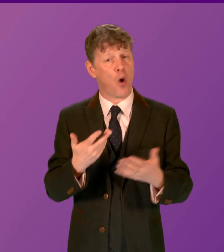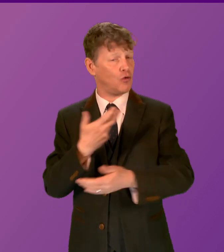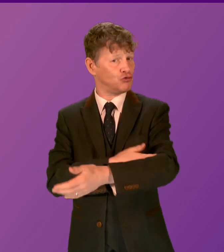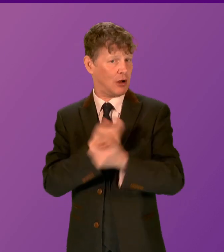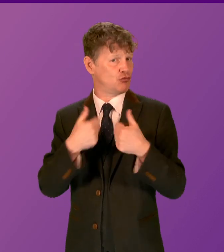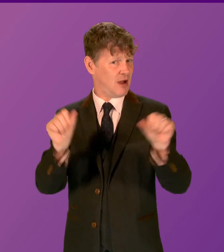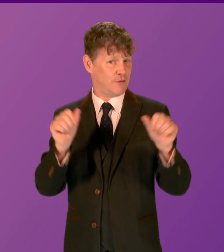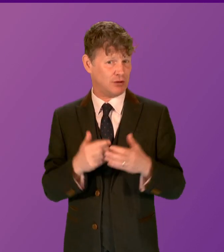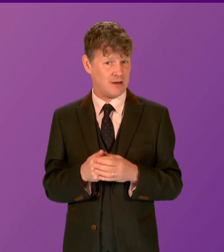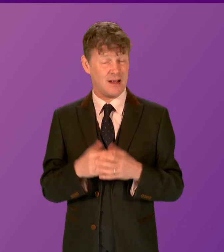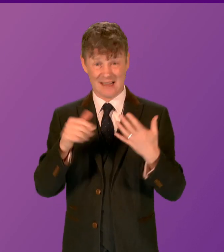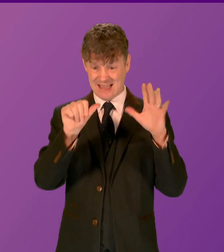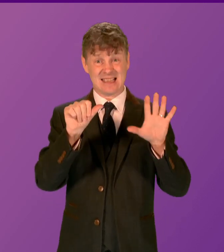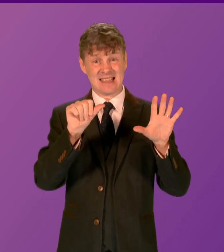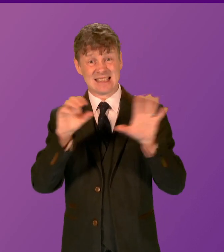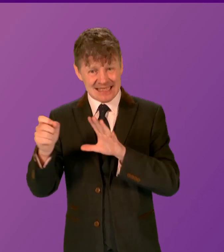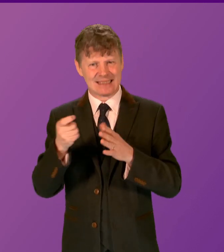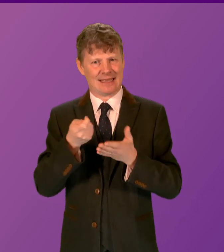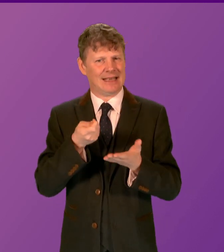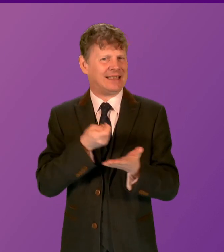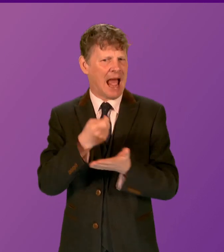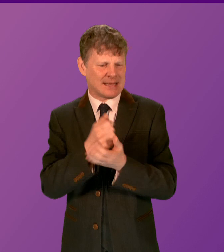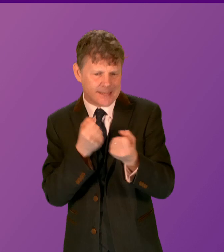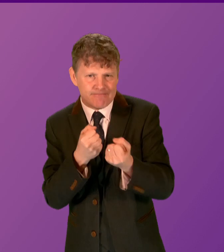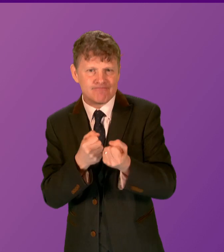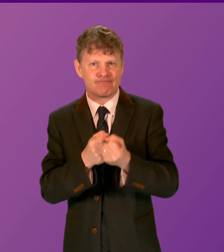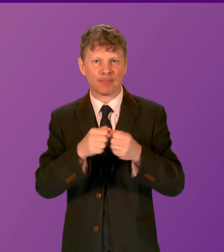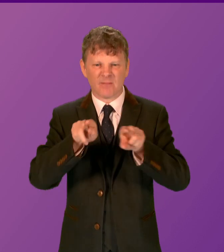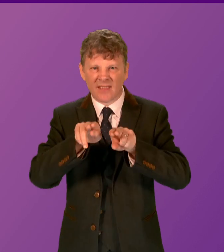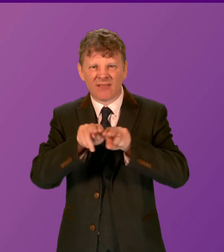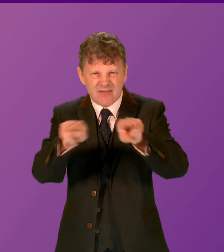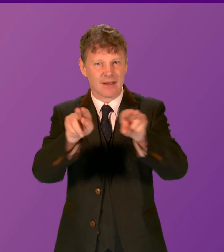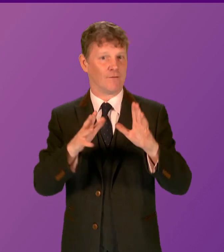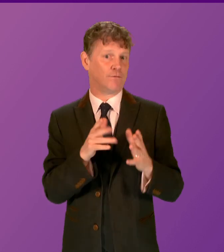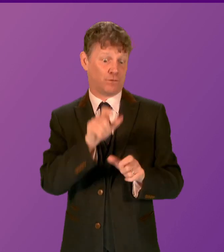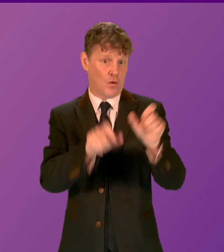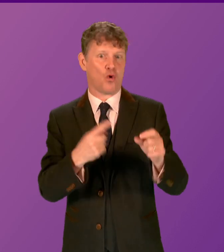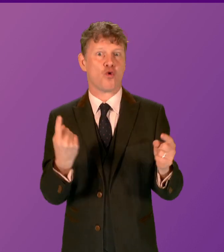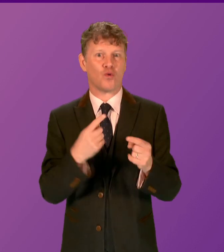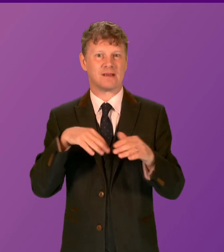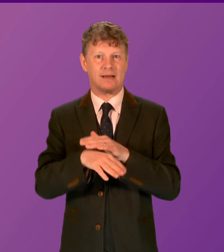services, and there are 60 sustained tenancy placements that are specifically open to those involved with justice social work. Please be brief, First Minister.